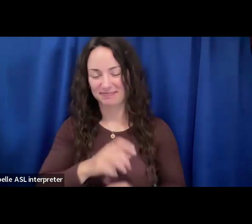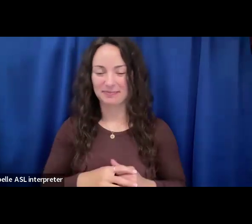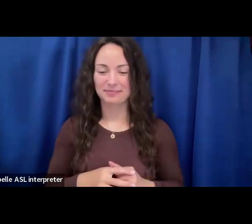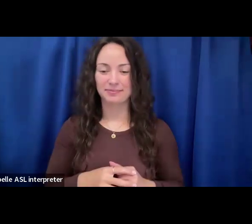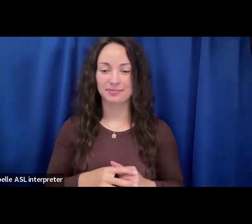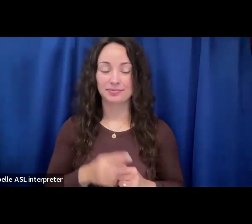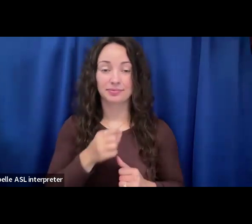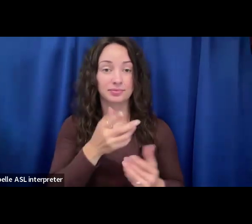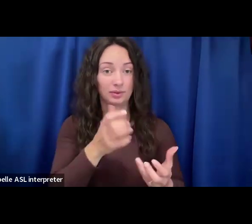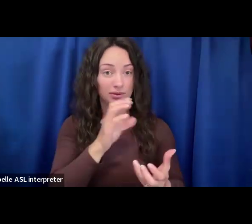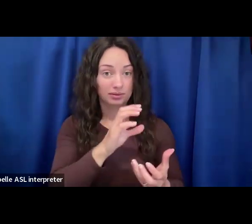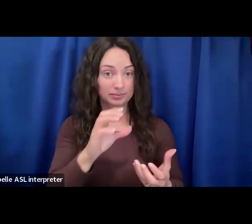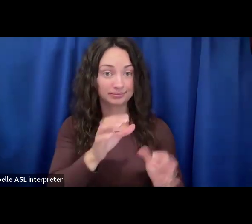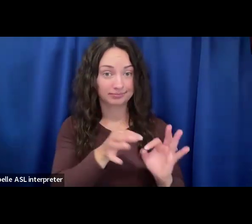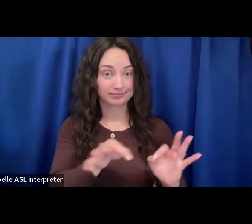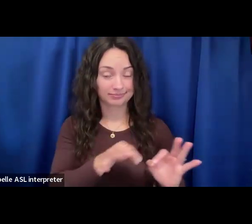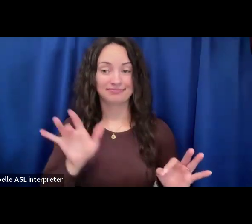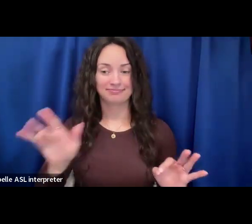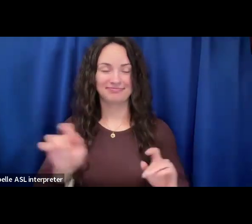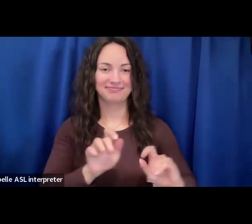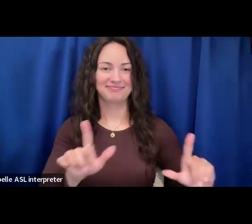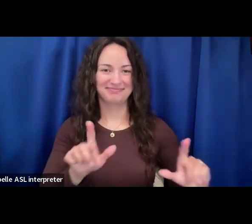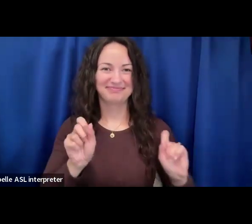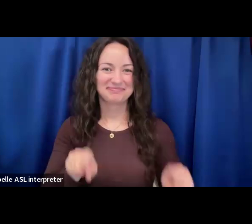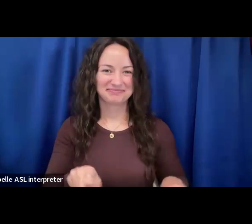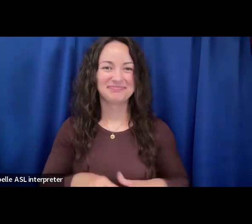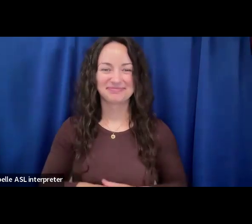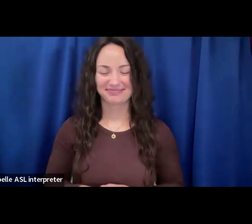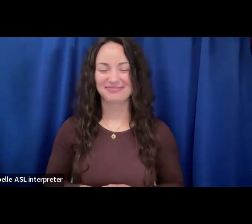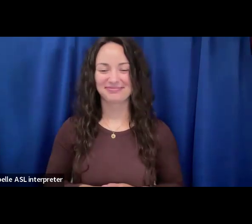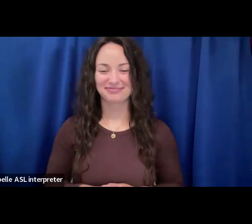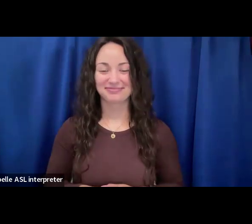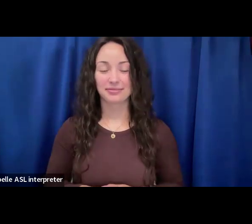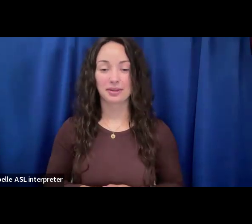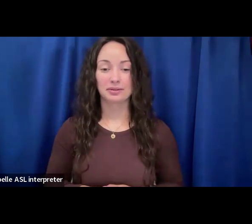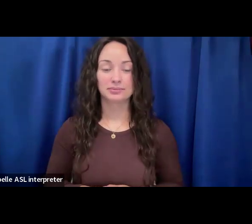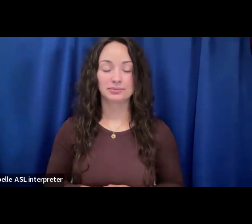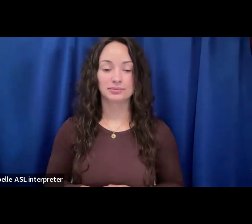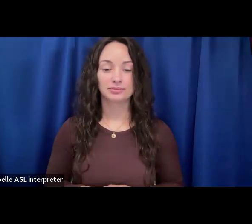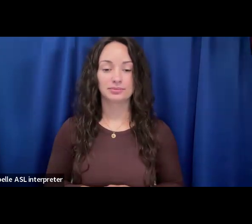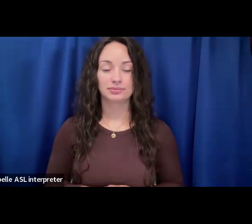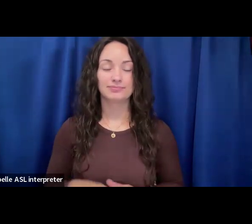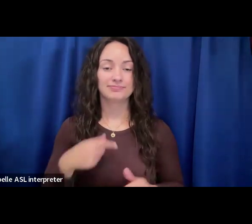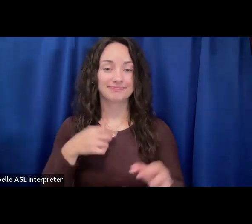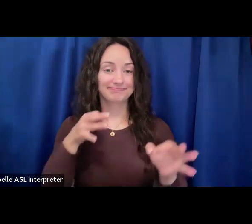click on that link that is shared in the chat. Just a little bit about this session. The session